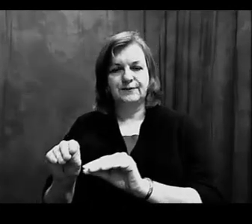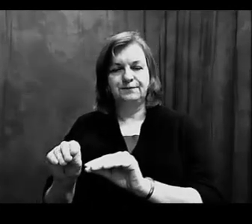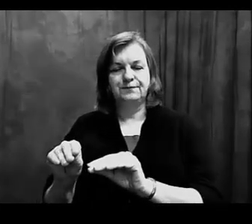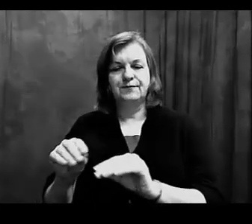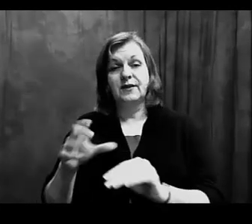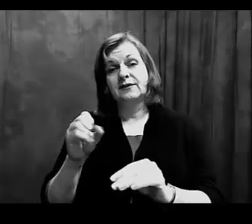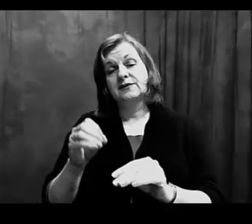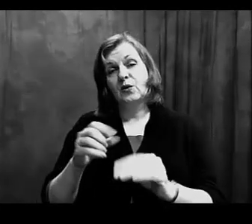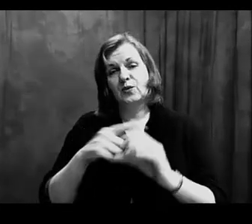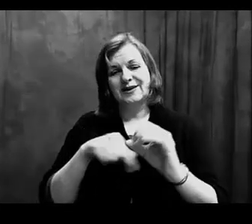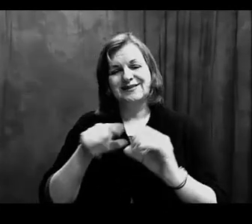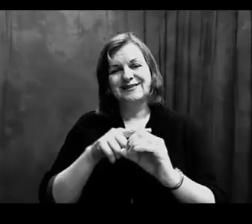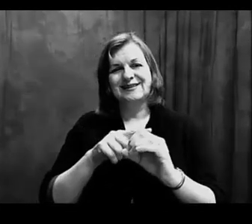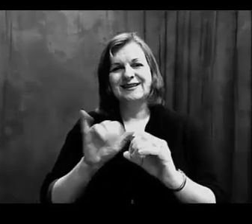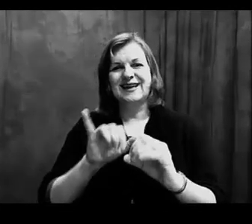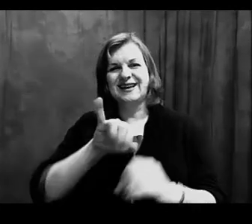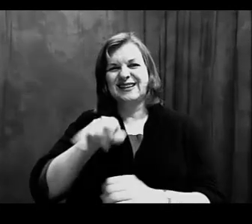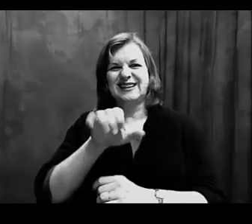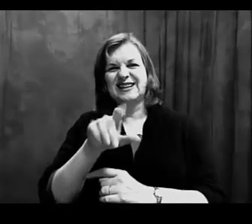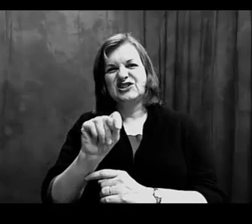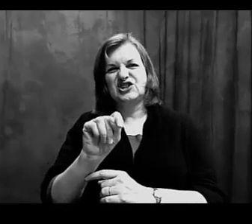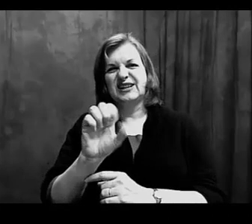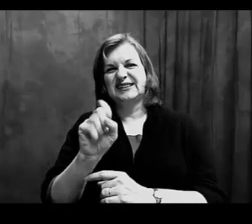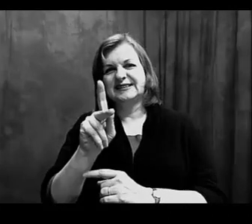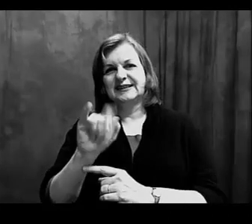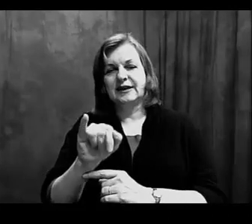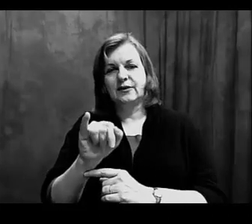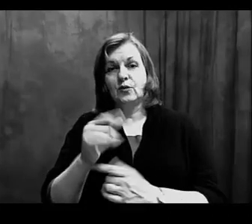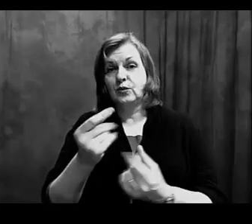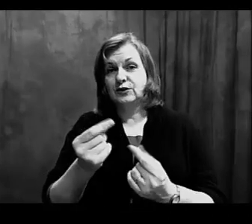for movement